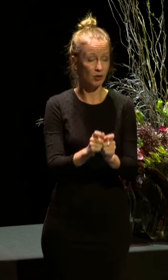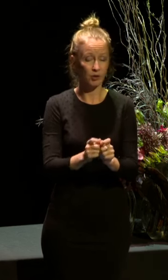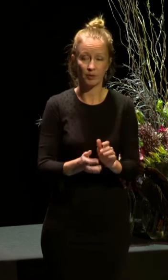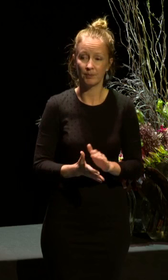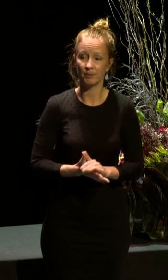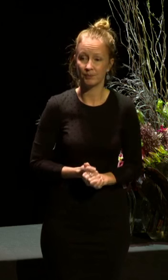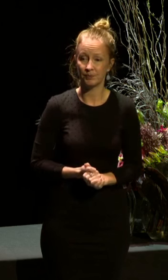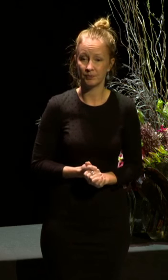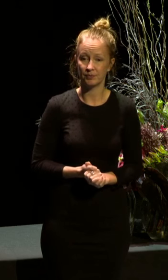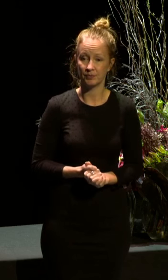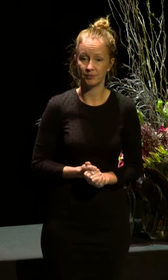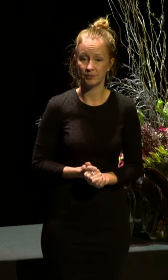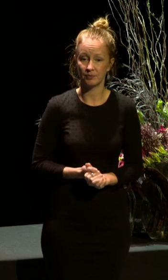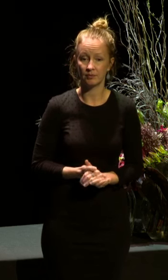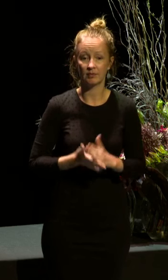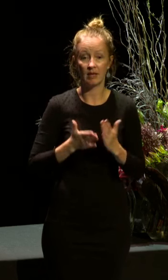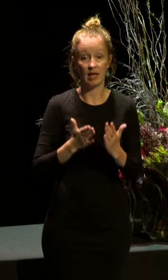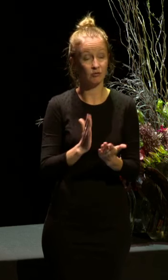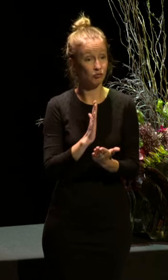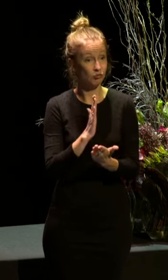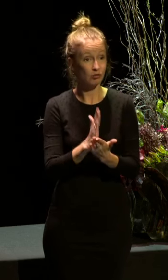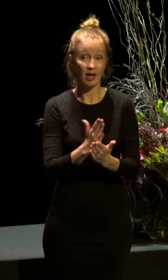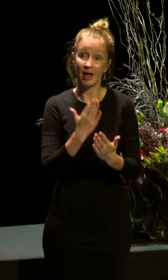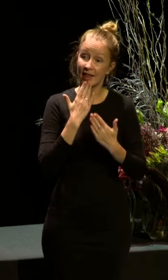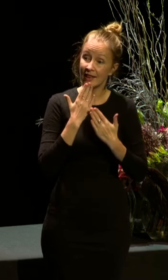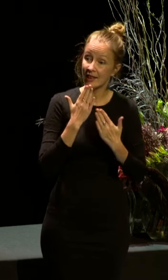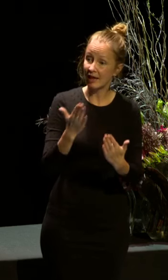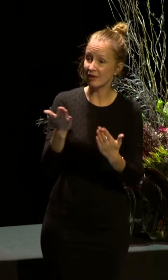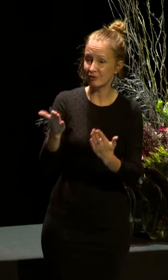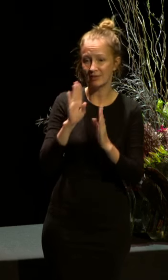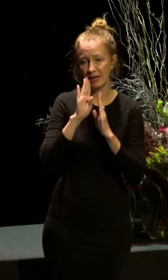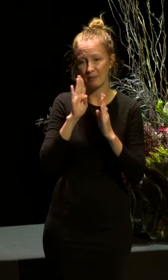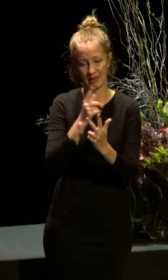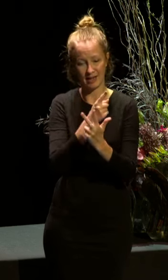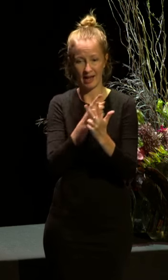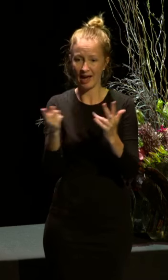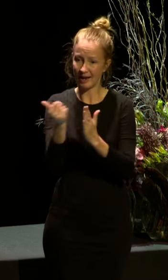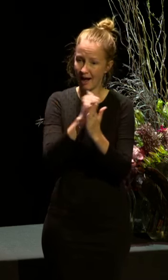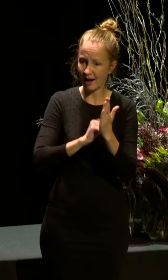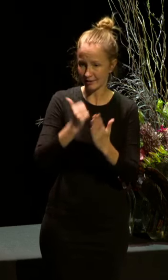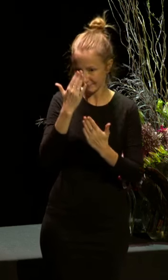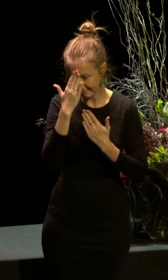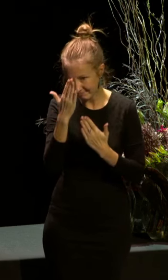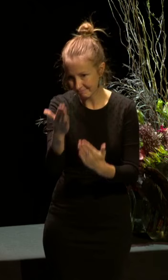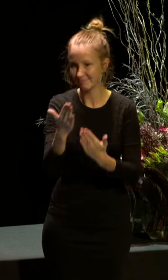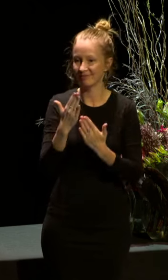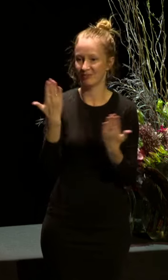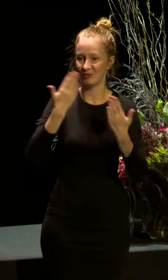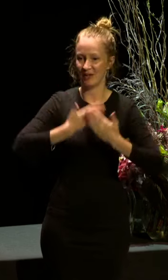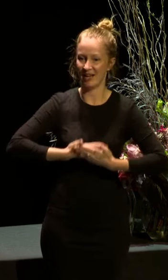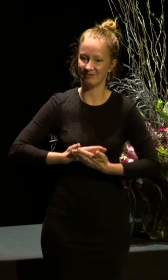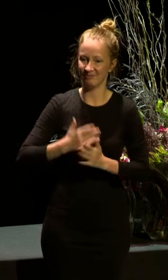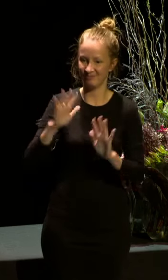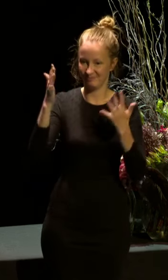and, above all, once again, thank you to these extraordinary artists who we honour tonight. Thank you all. Goodnight.